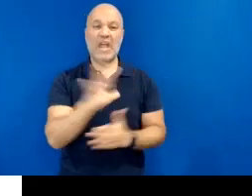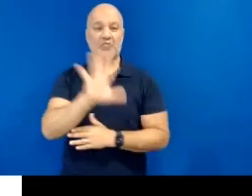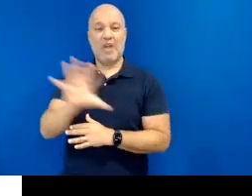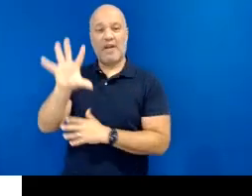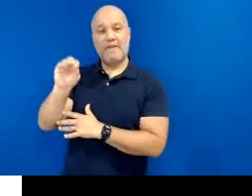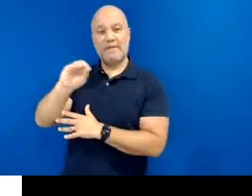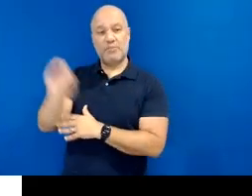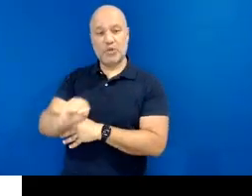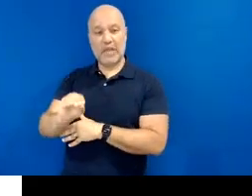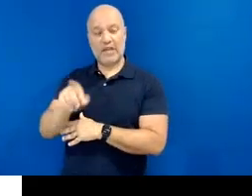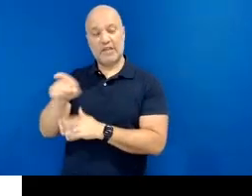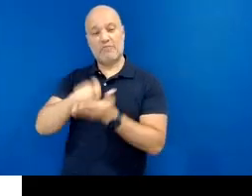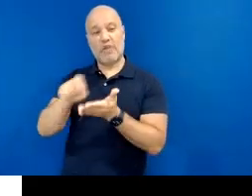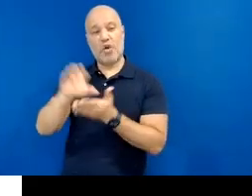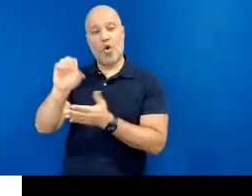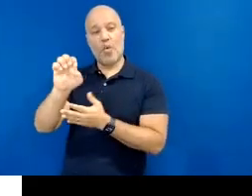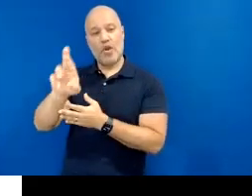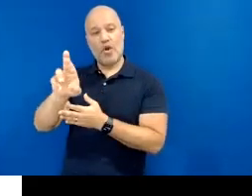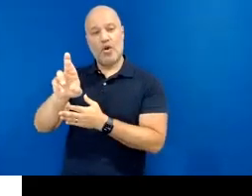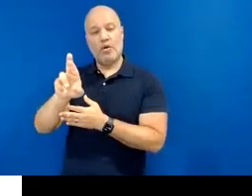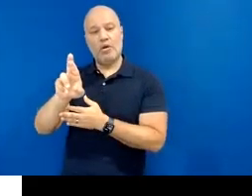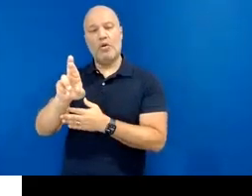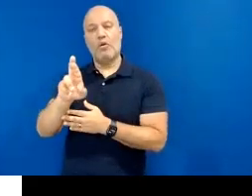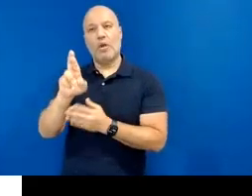or writing more OER, I should say, materials.